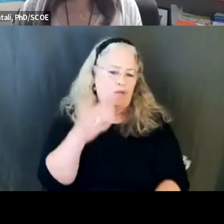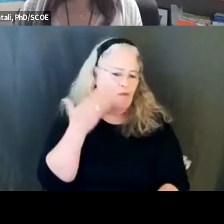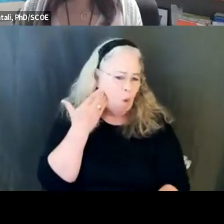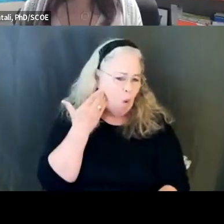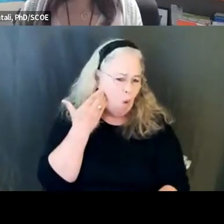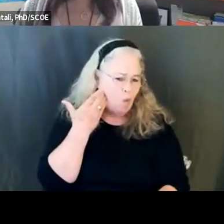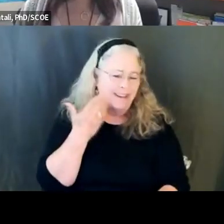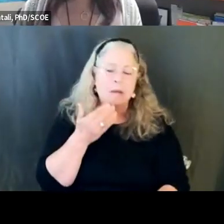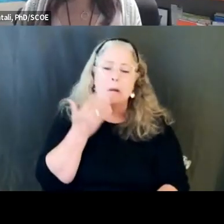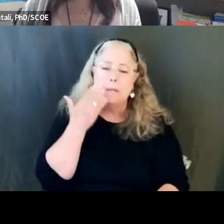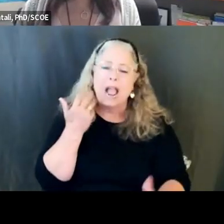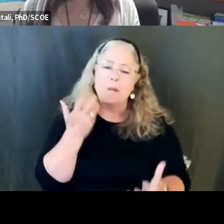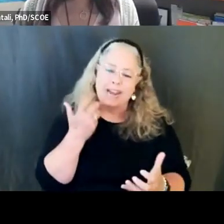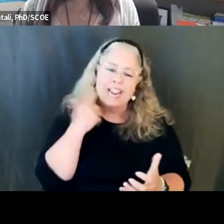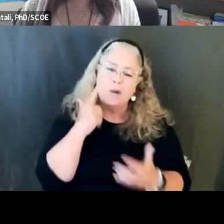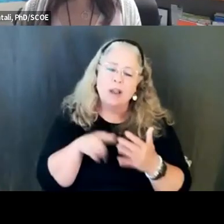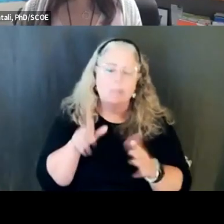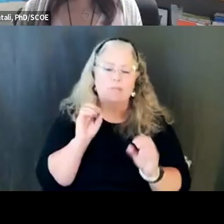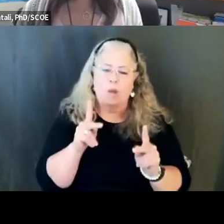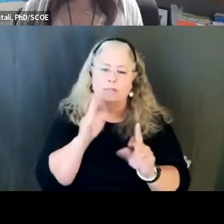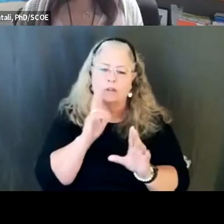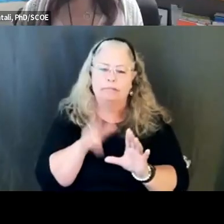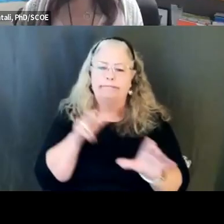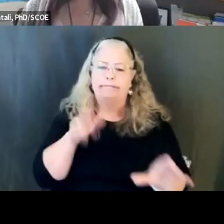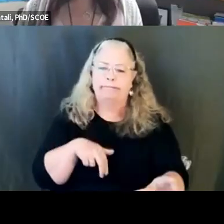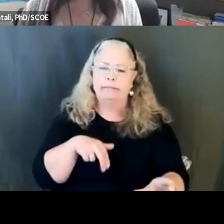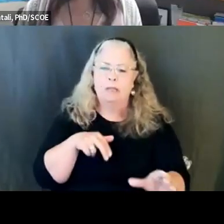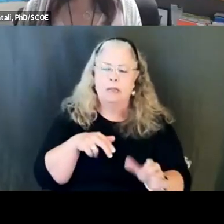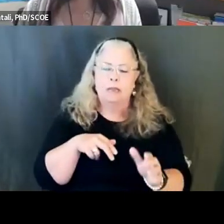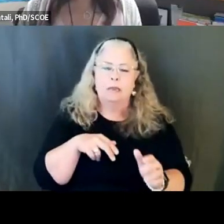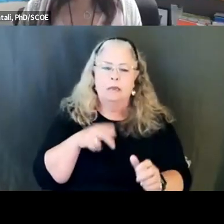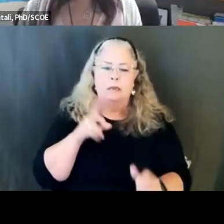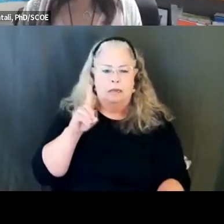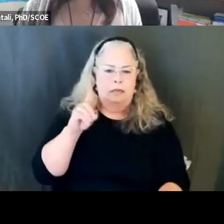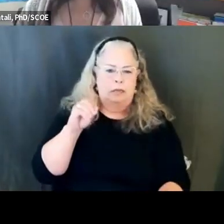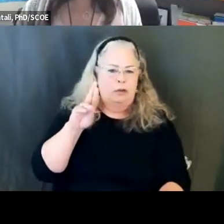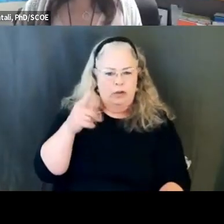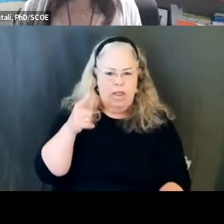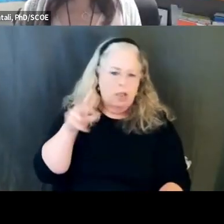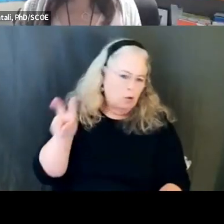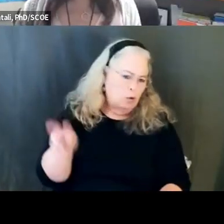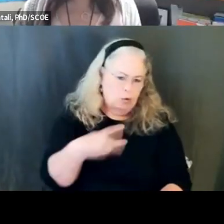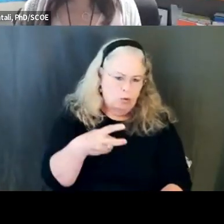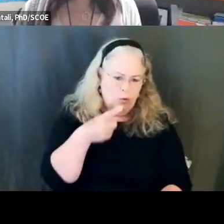hear what you have to say. Jennifer Adcock: I will. Lillie Moffett: Okay awesome. So Doug Doug let's switch to you to answer this